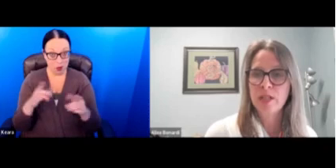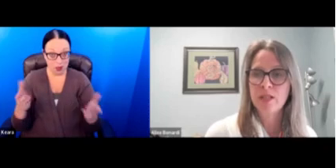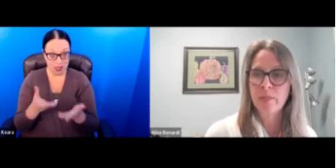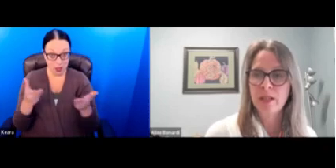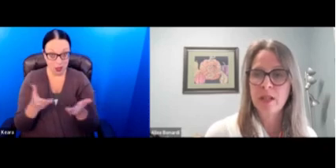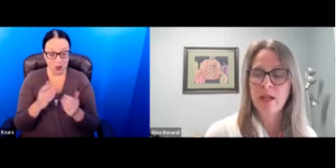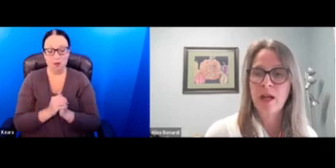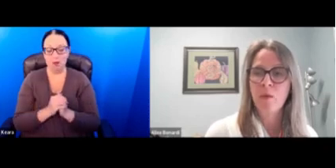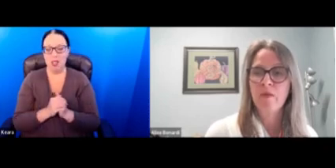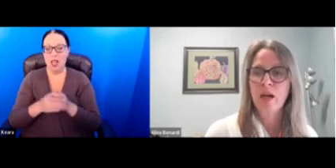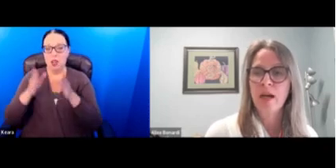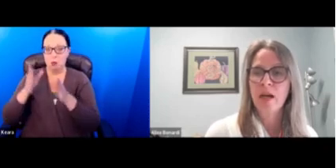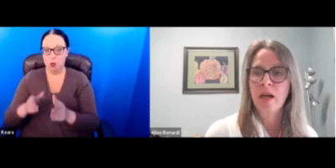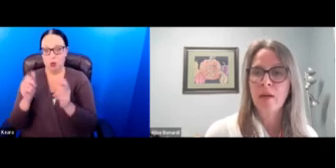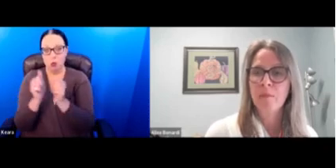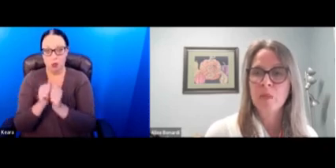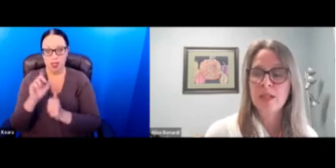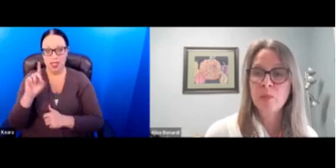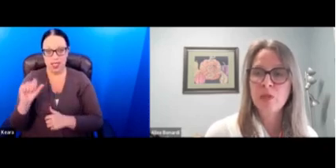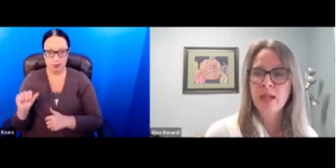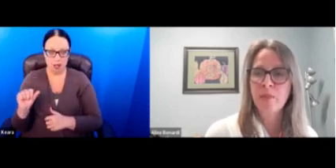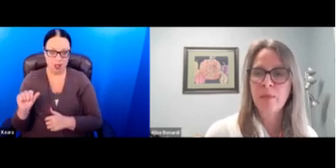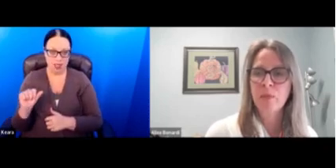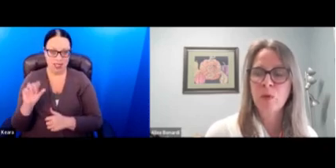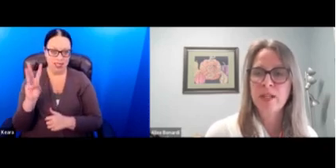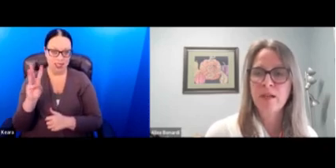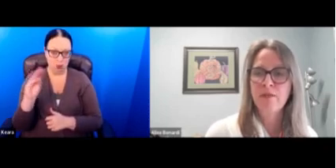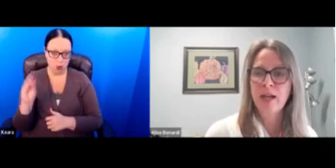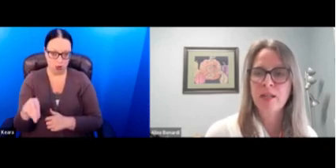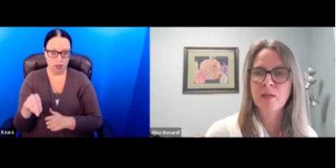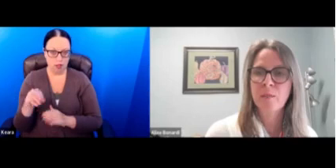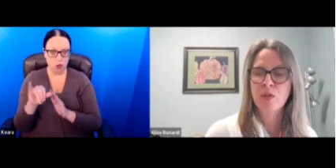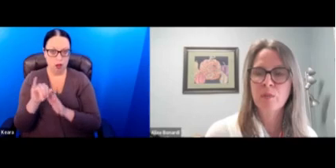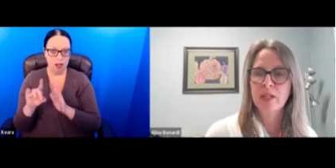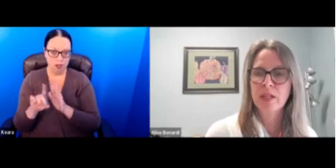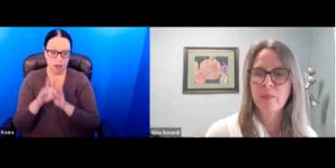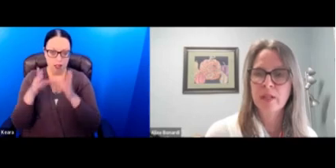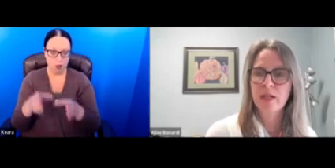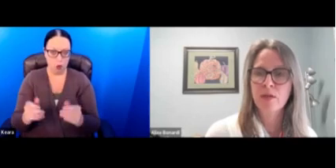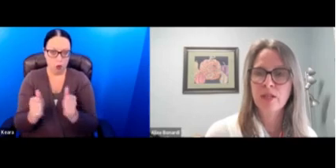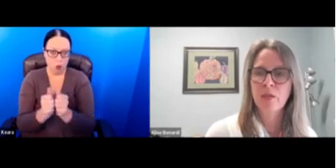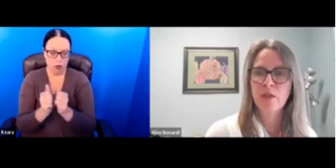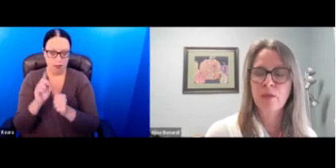with a disability. We've got 6% people who identify as a person with a disability or someone who